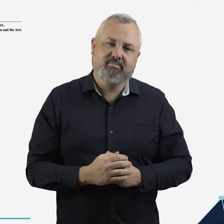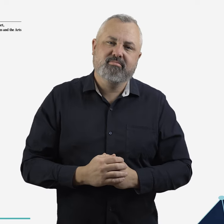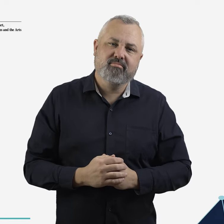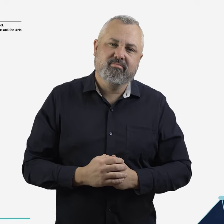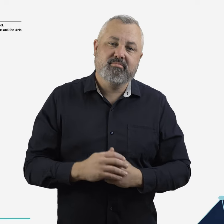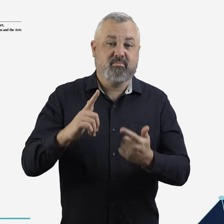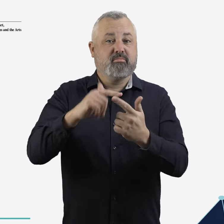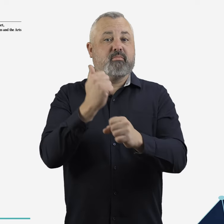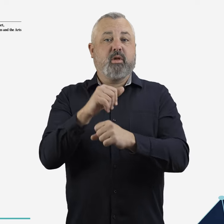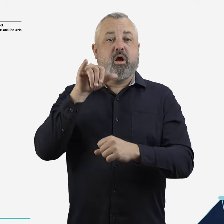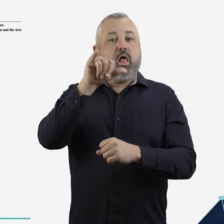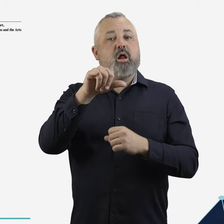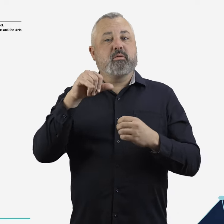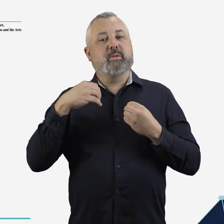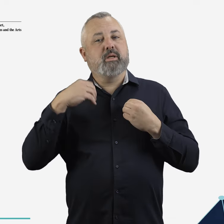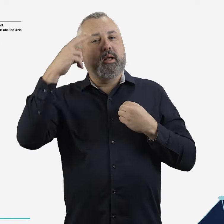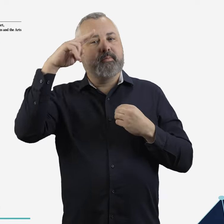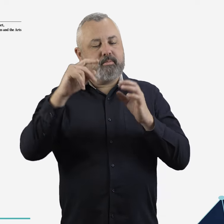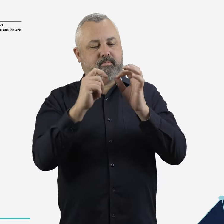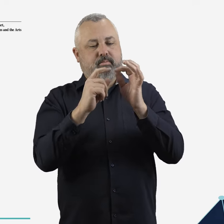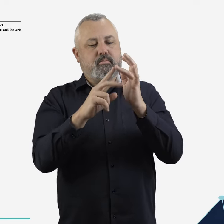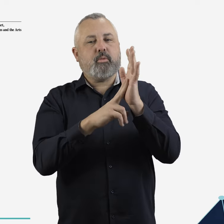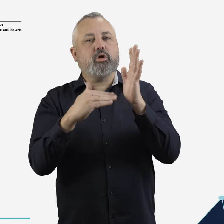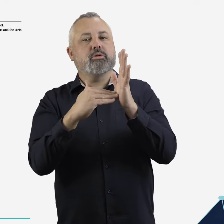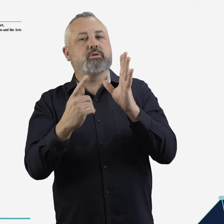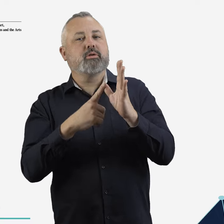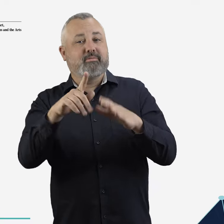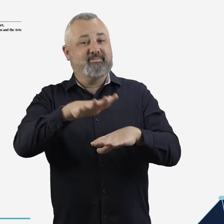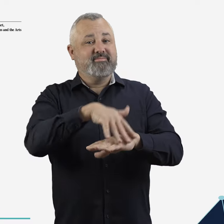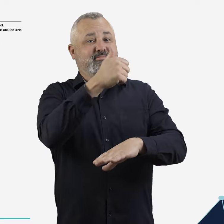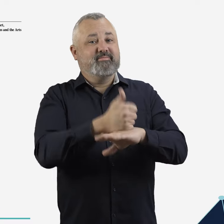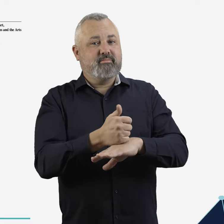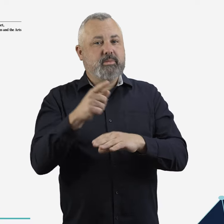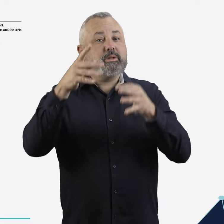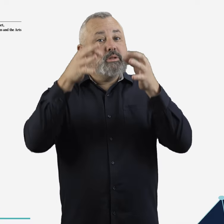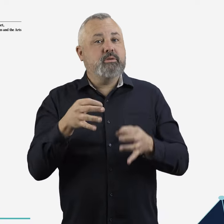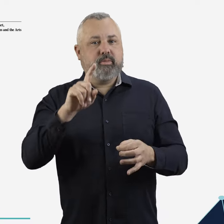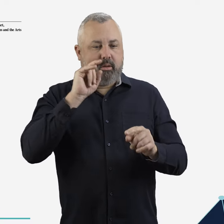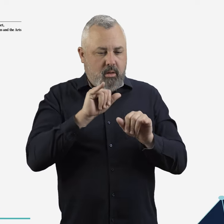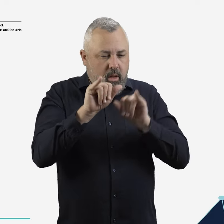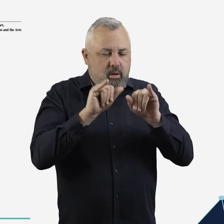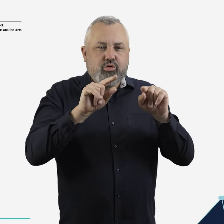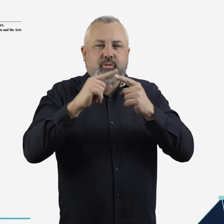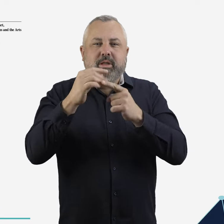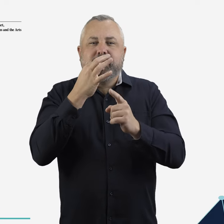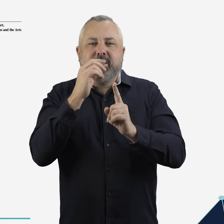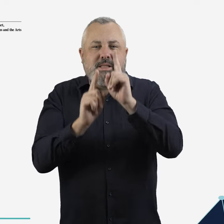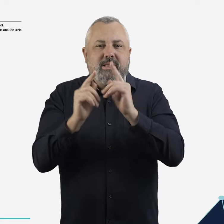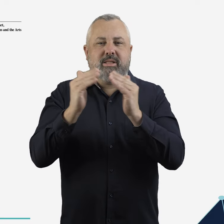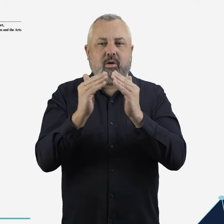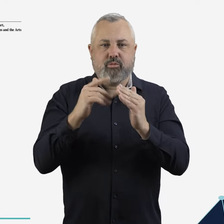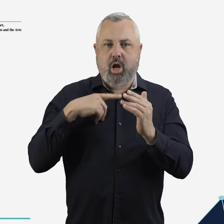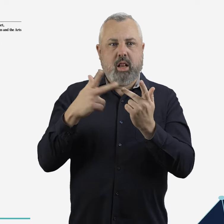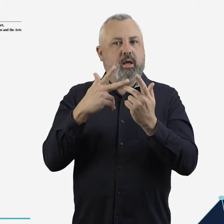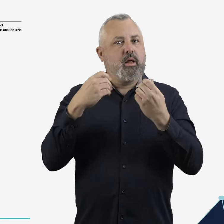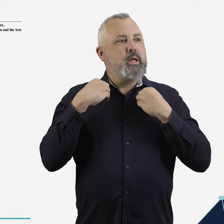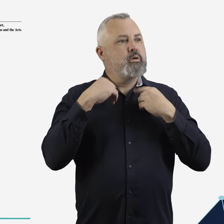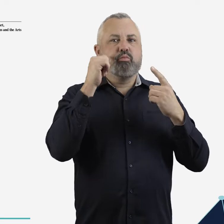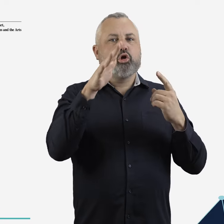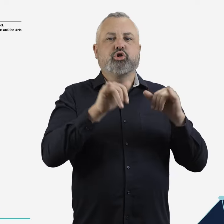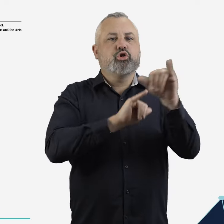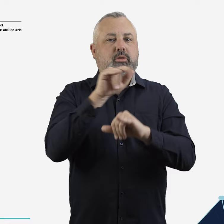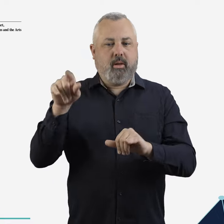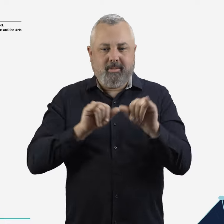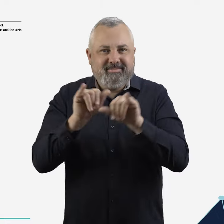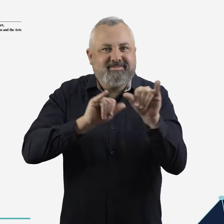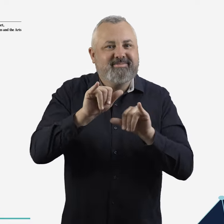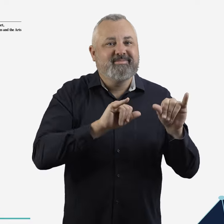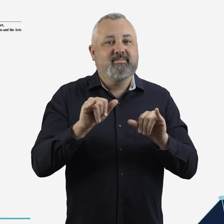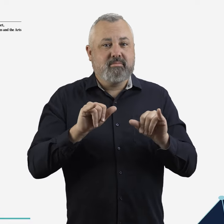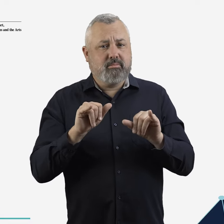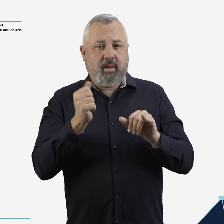Bonza Aviation, which had reached 2% of domestic market share, collapsed earlier in 2024 after attempting an